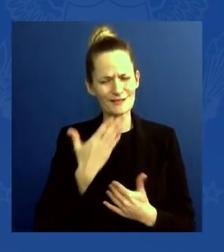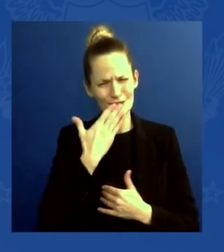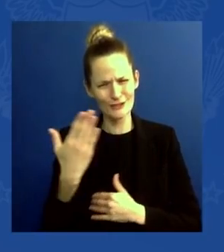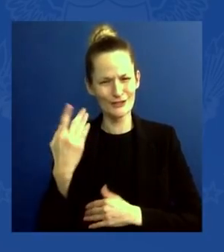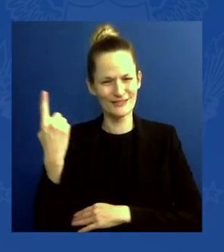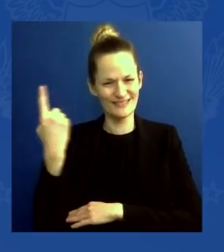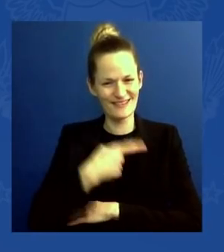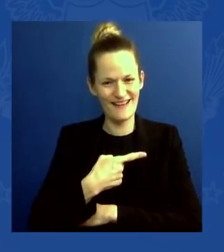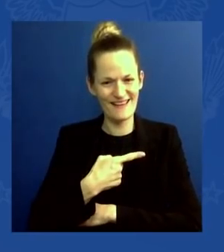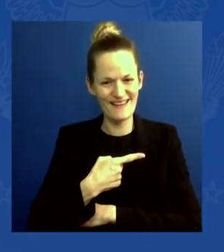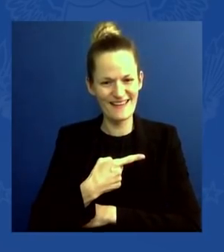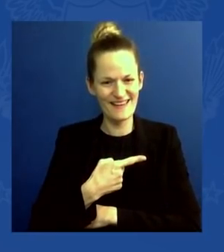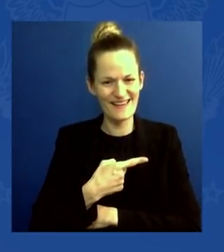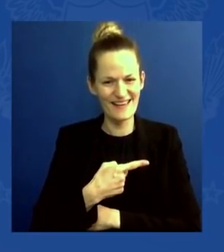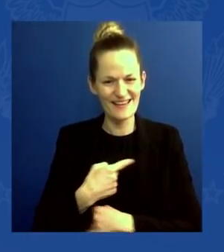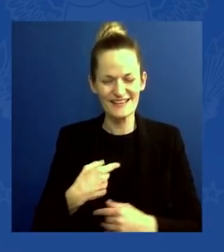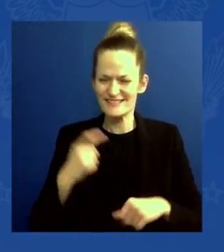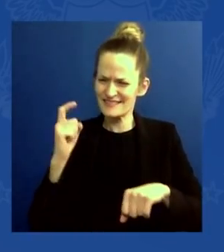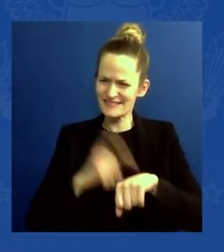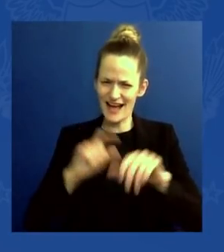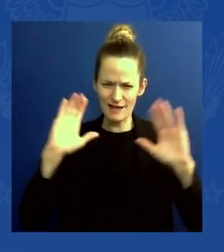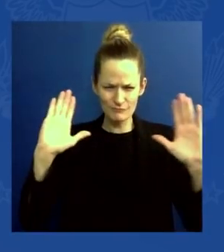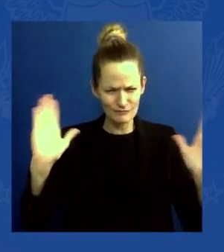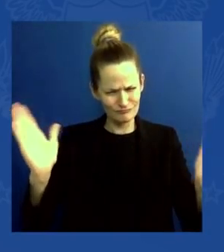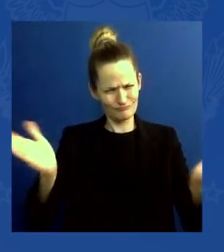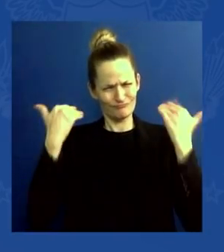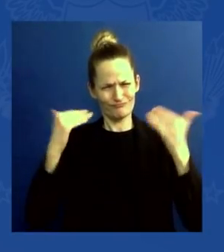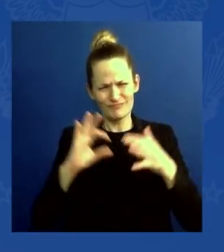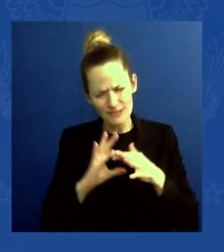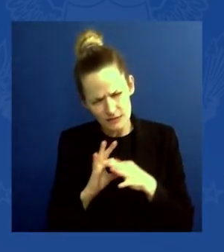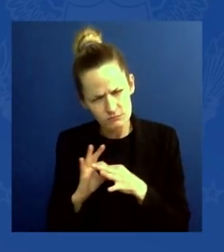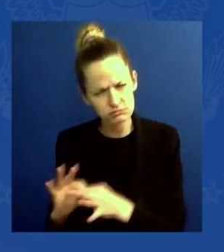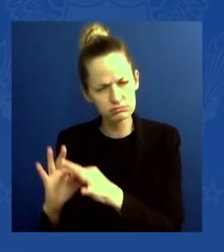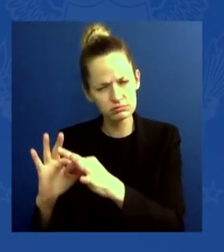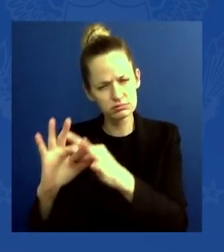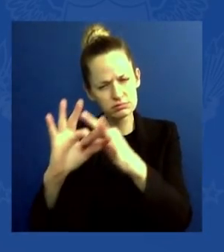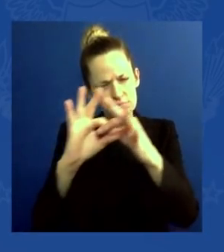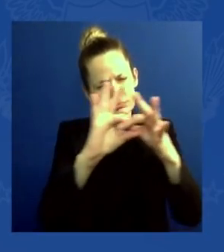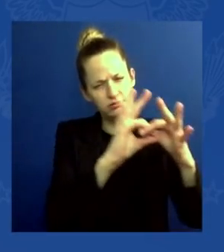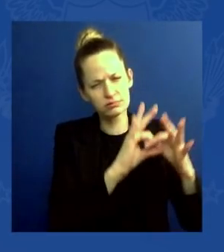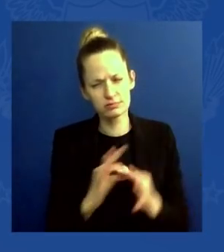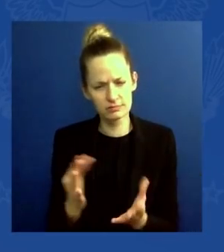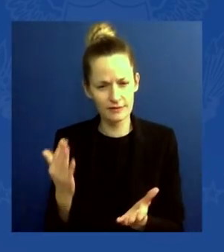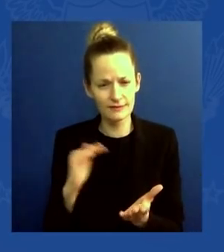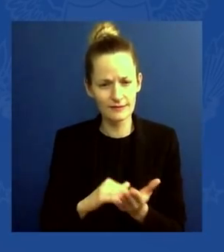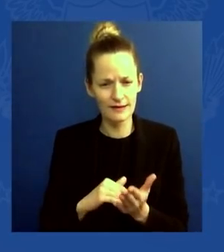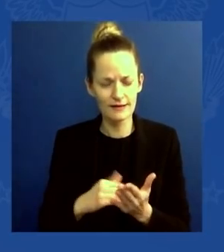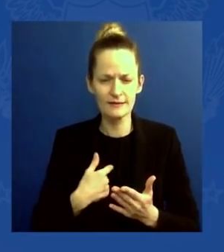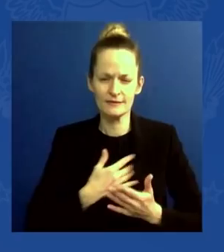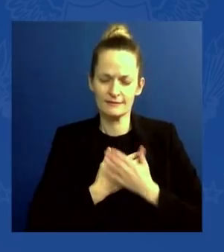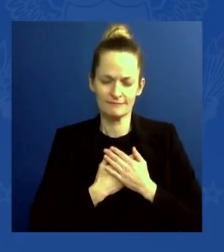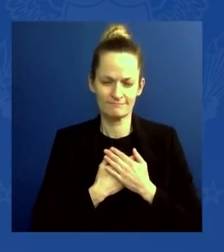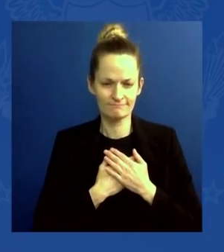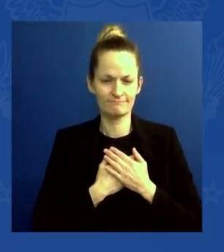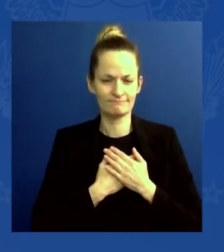These bills -- these bills, in fact, are -- the two bills we're talking about -- Build Back and -- the Build Back Better bill,